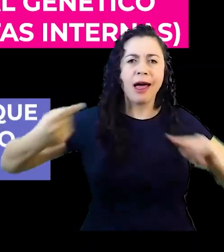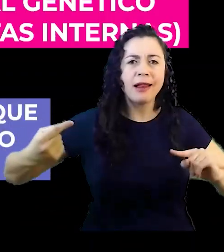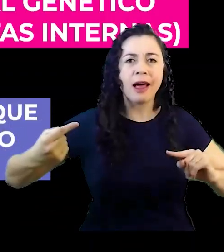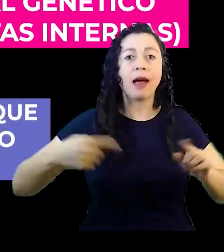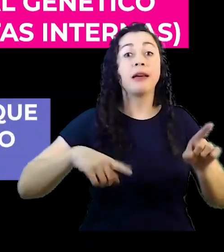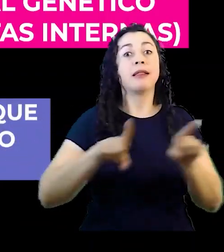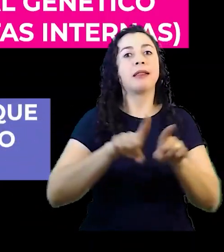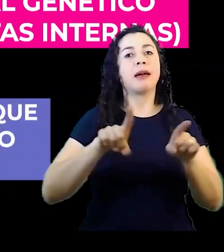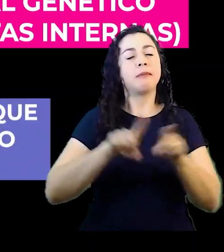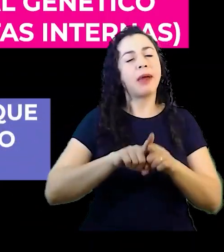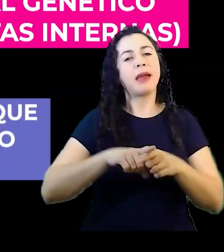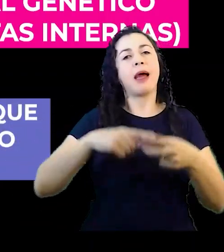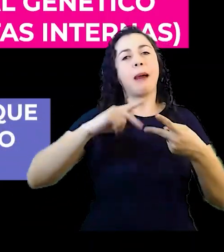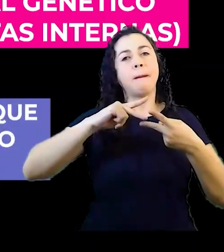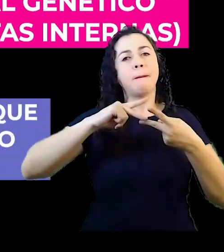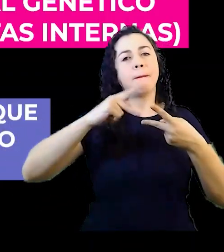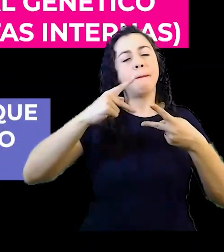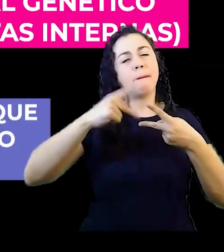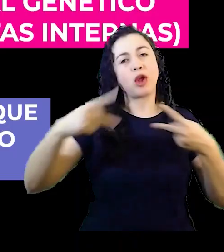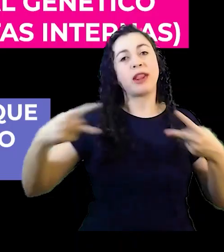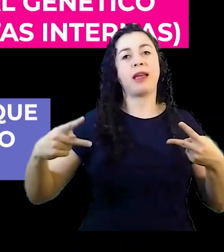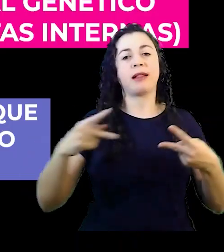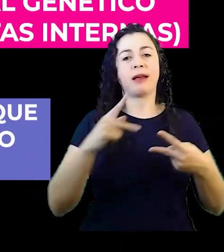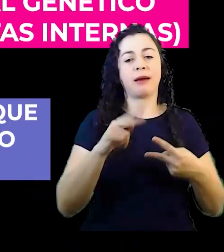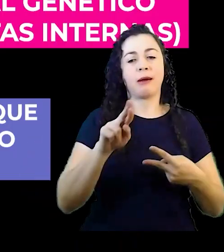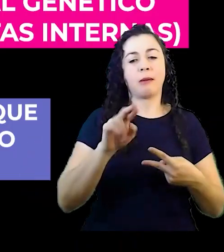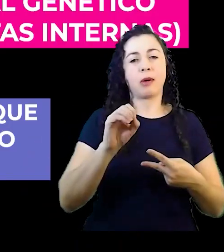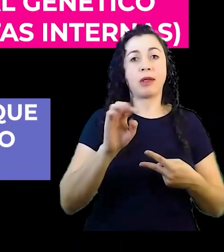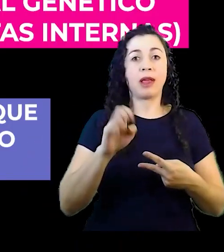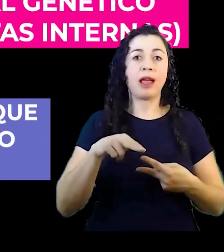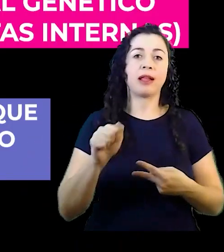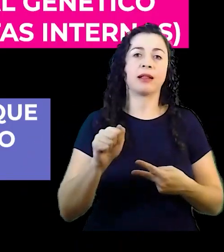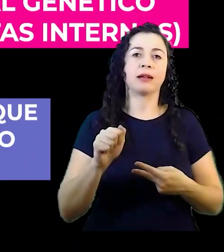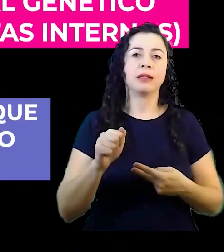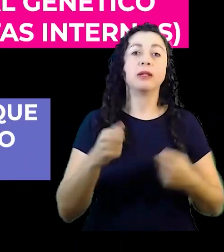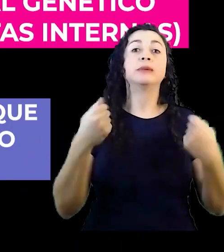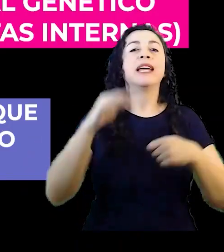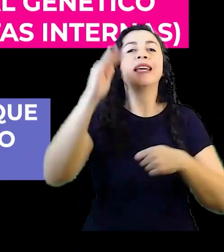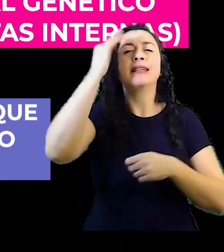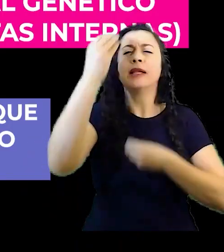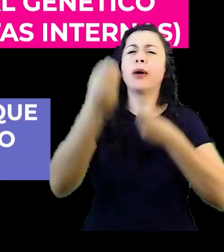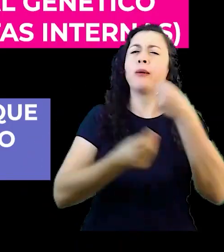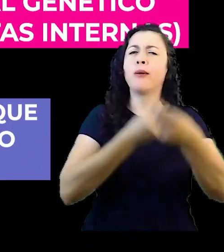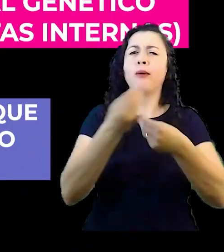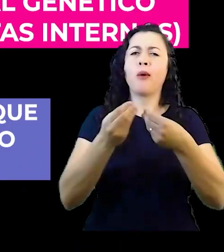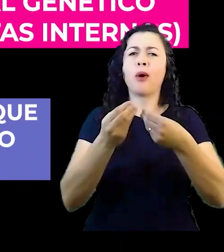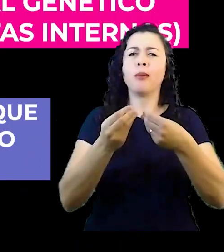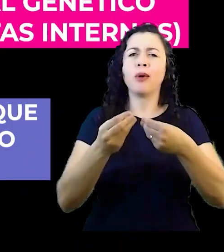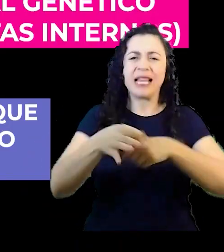and protein. So, by understanding how the virus enters the cell and how